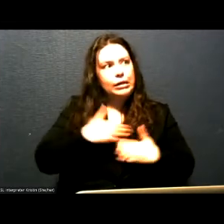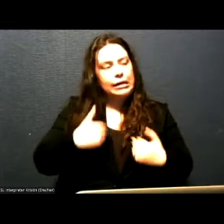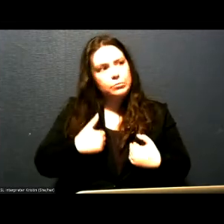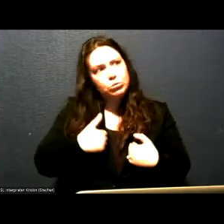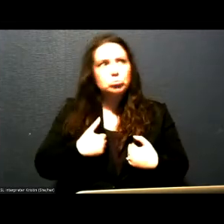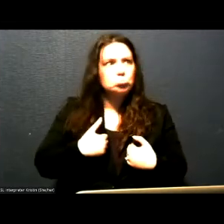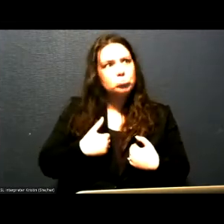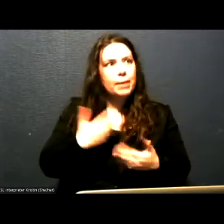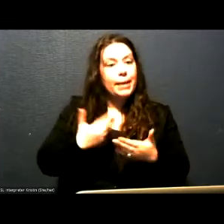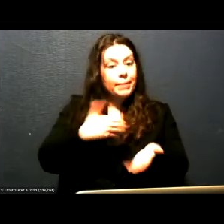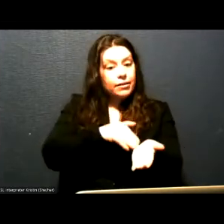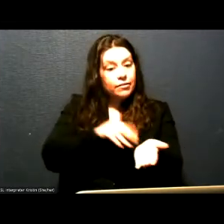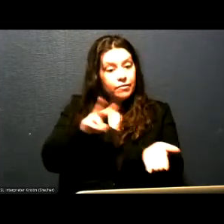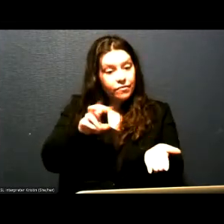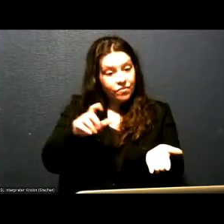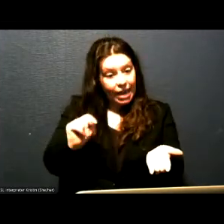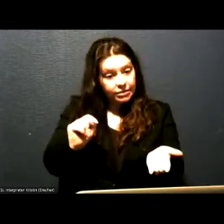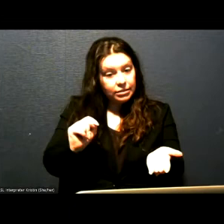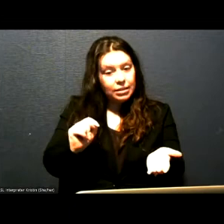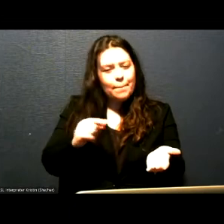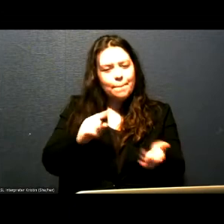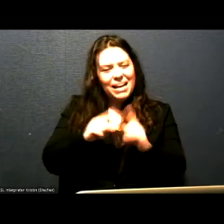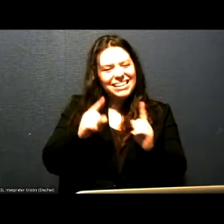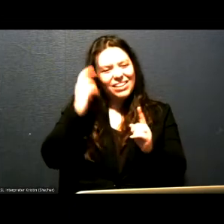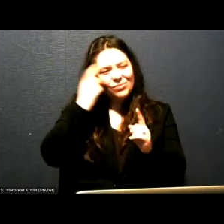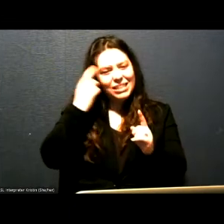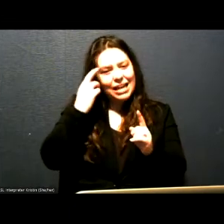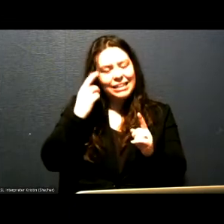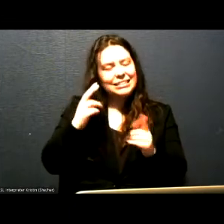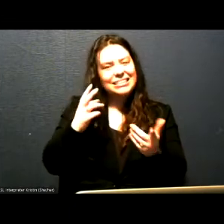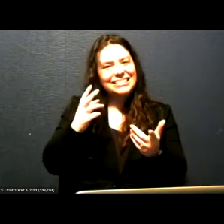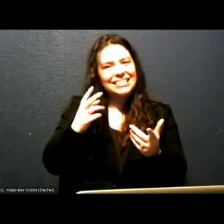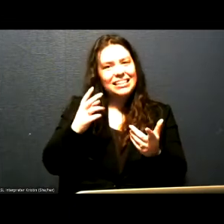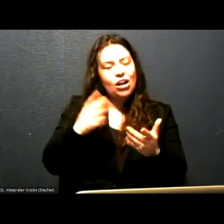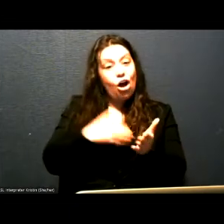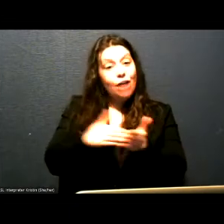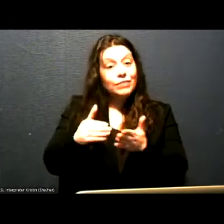awake side of things. So veterinarians they do amazing, incredible work but they do do a lot of surgeries